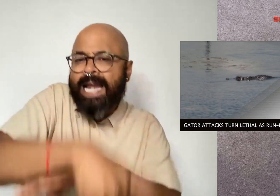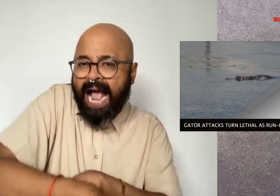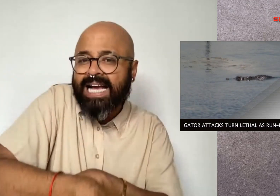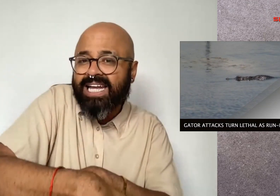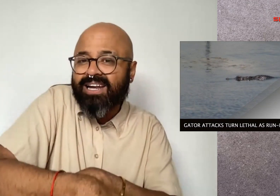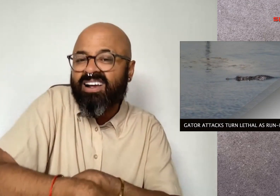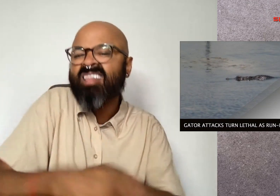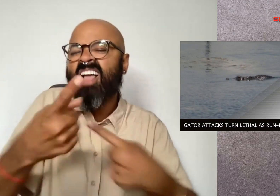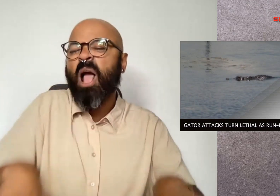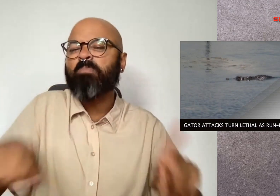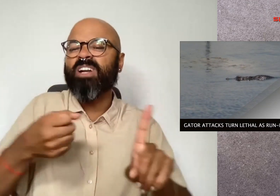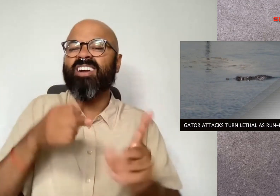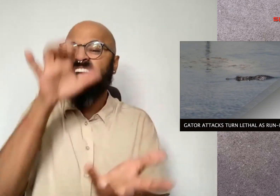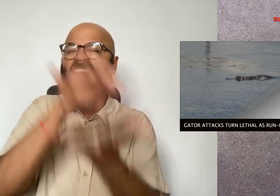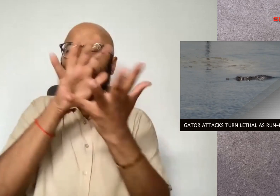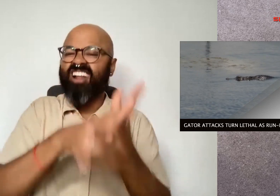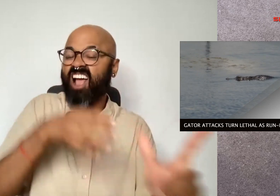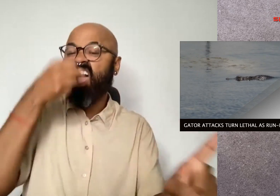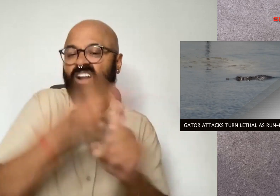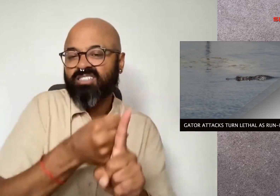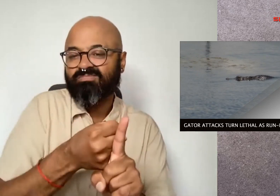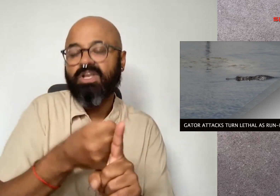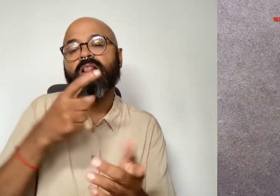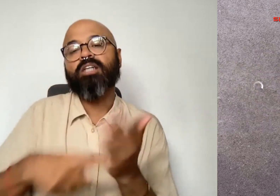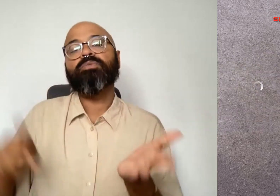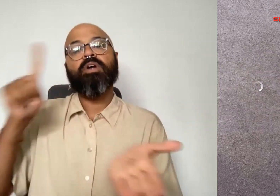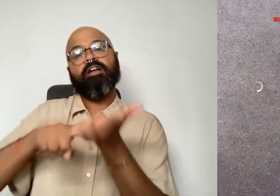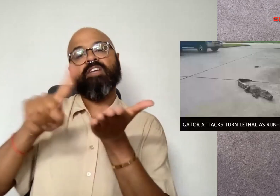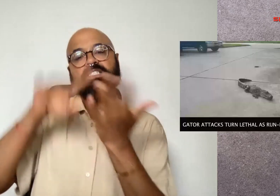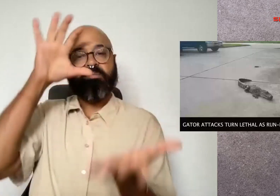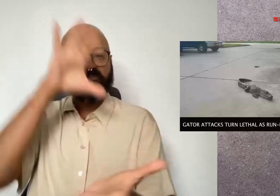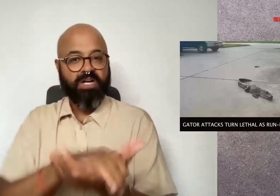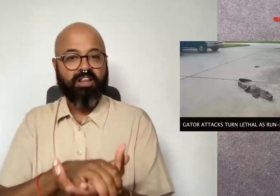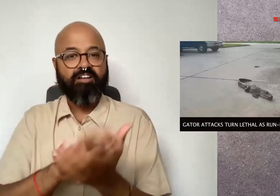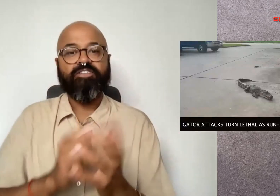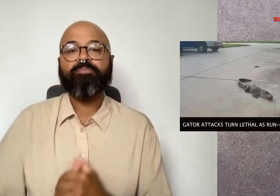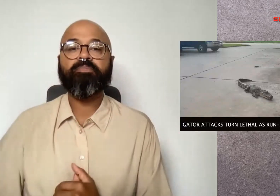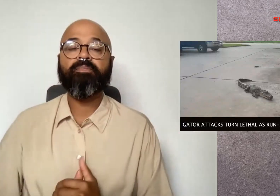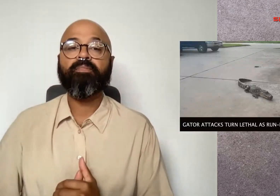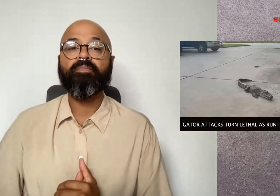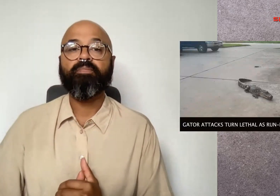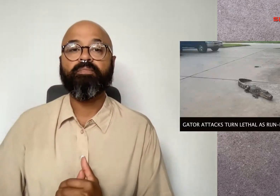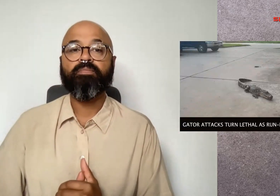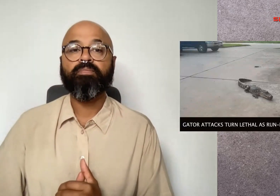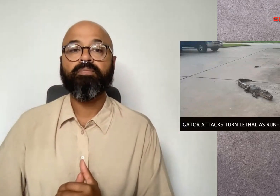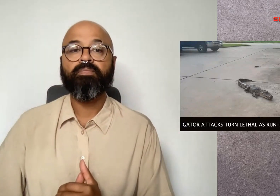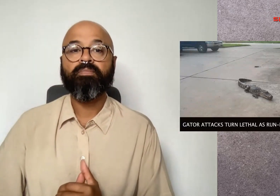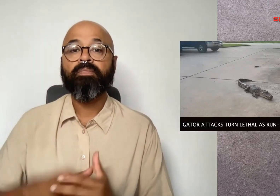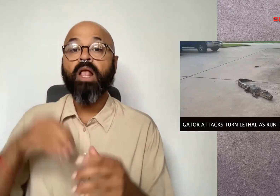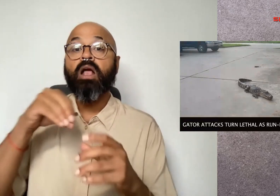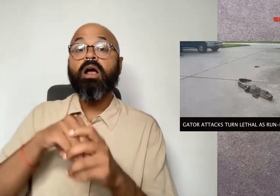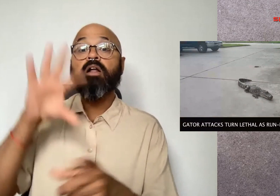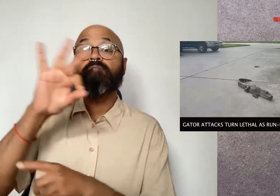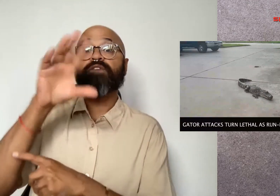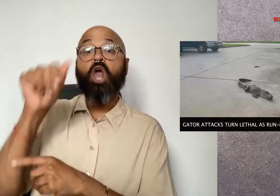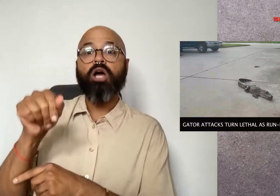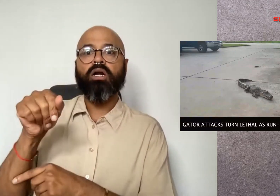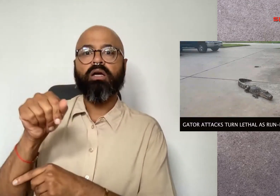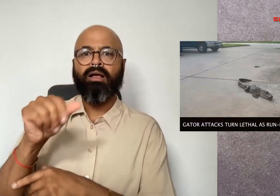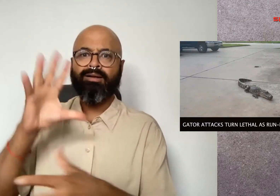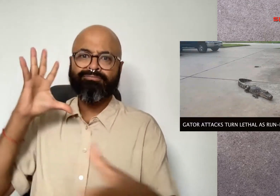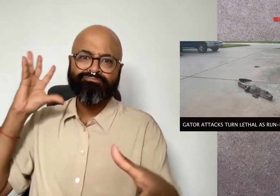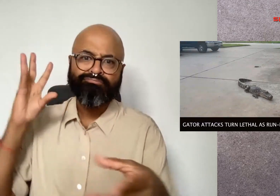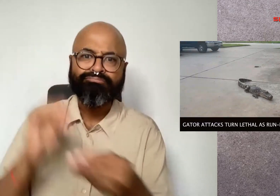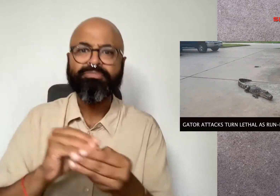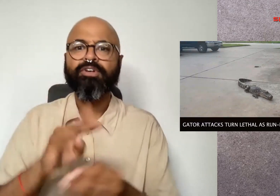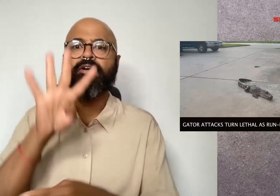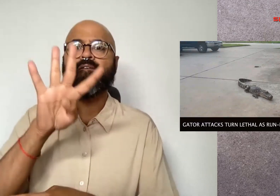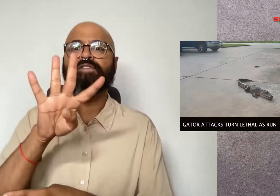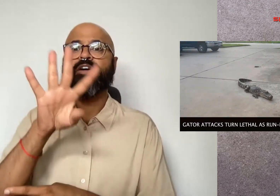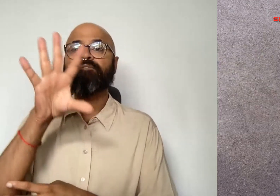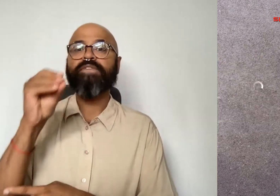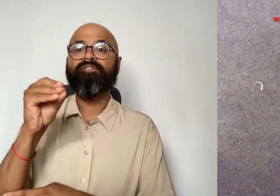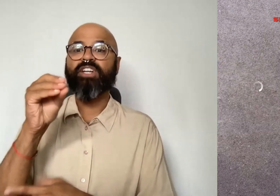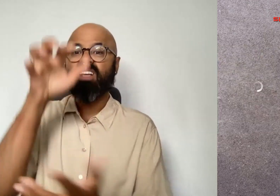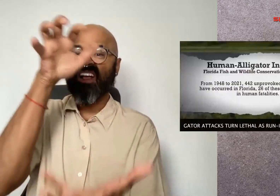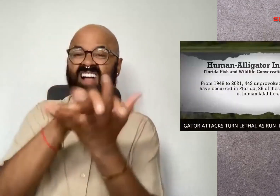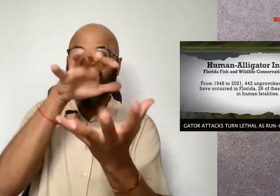during the night when investigators believe the alligator attacked in Florida nearly 450